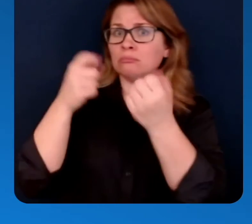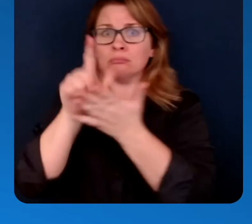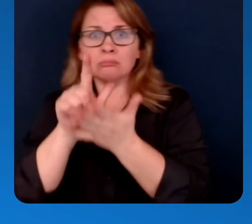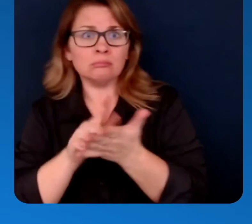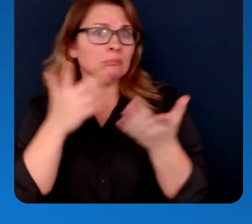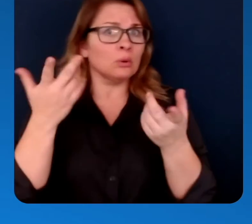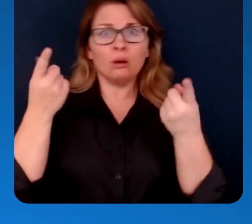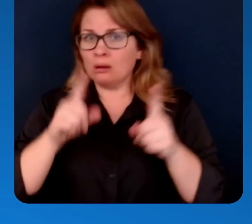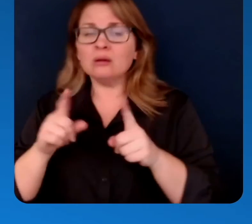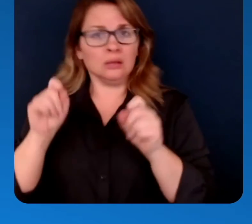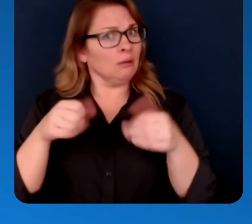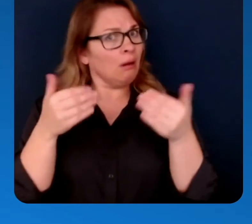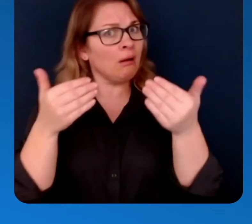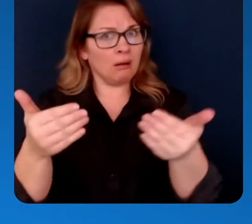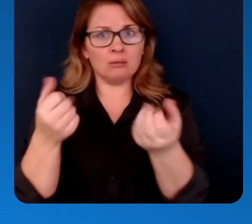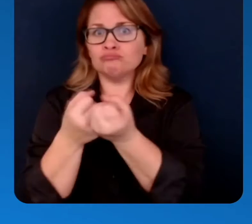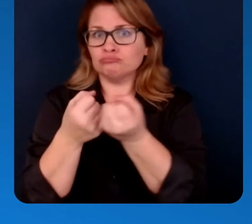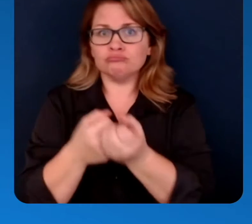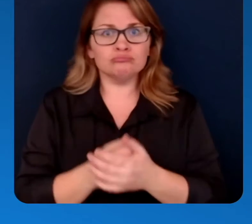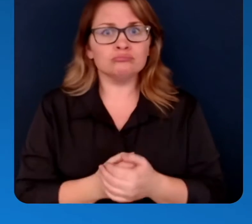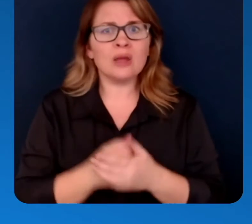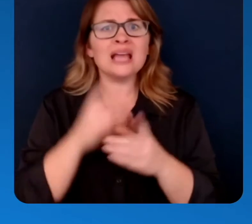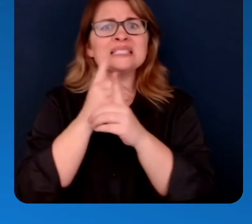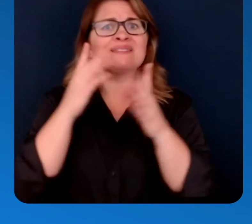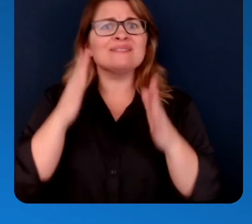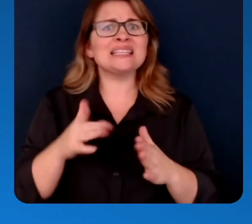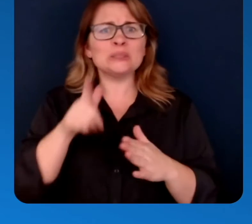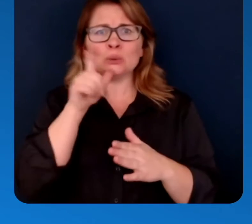we also can provide legal assistance to them.